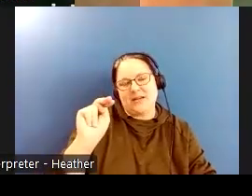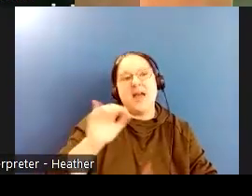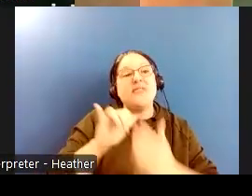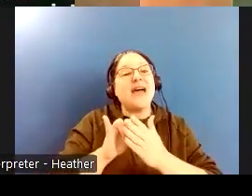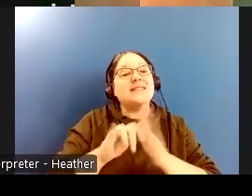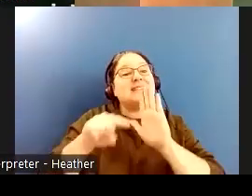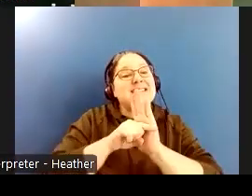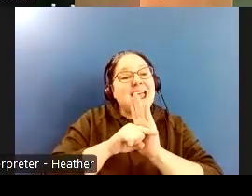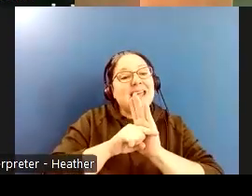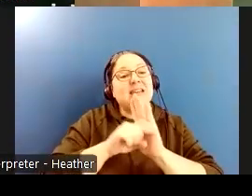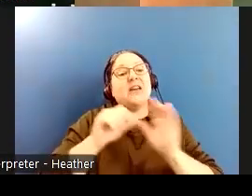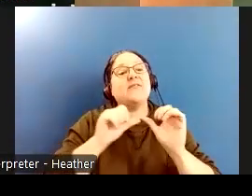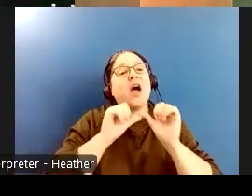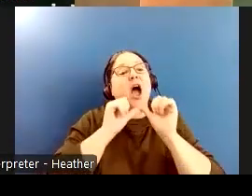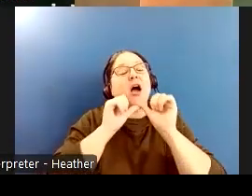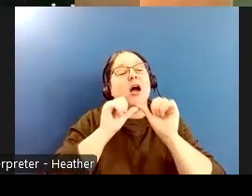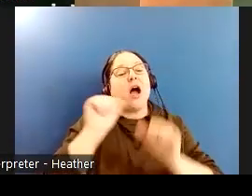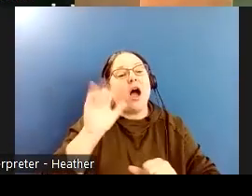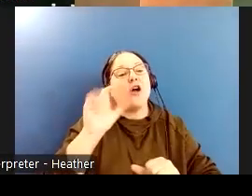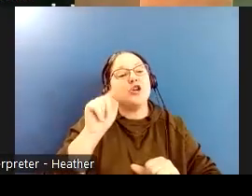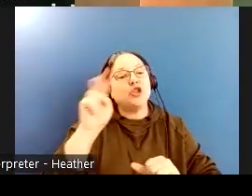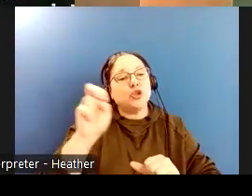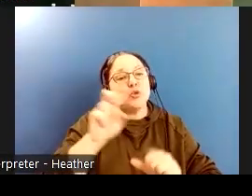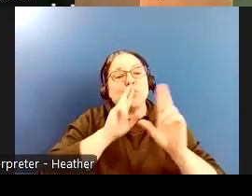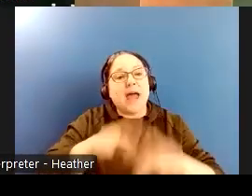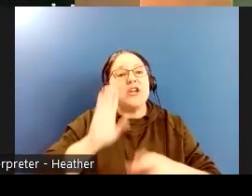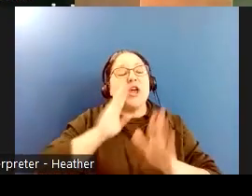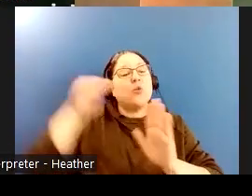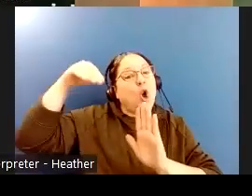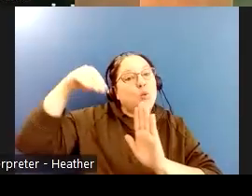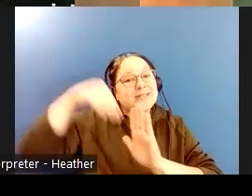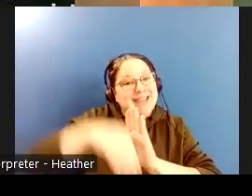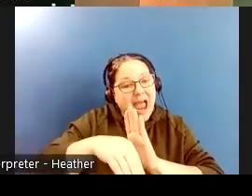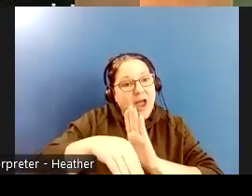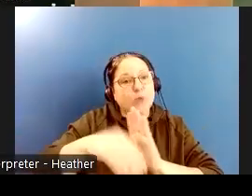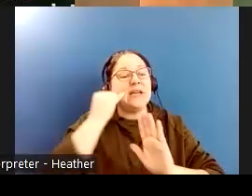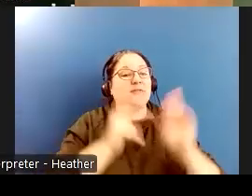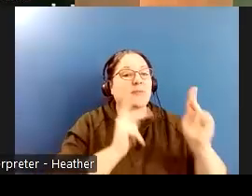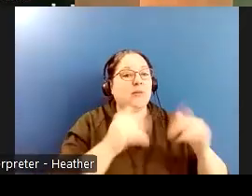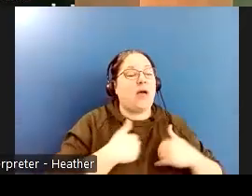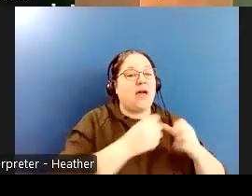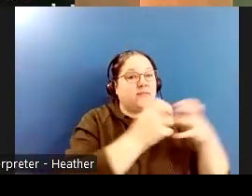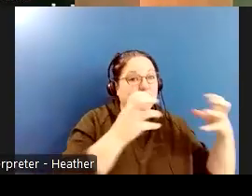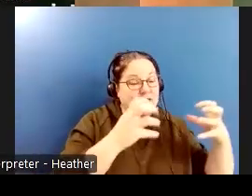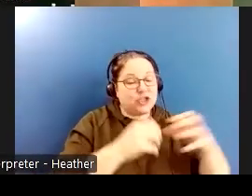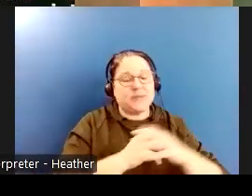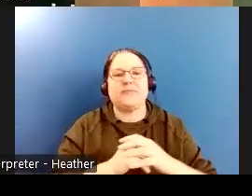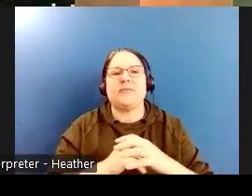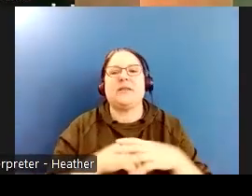goes down when people are experiencing a millu of of of inflammation. And basically what I found was